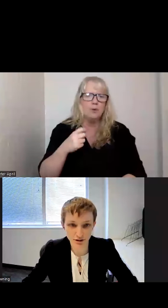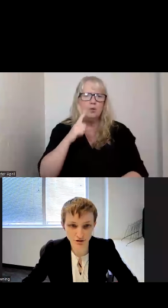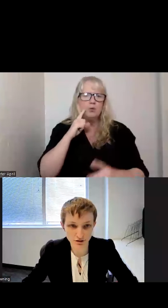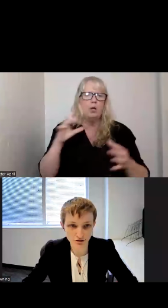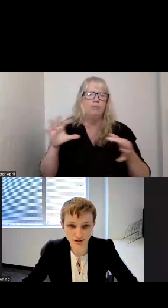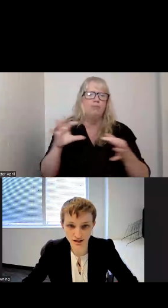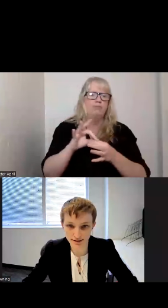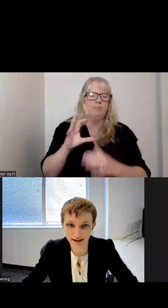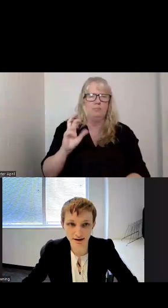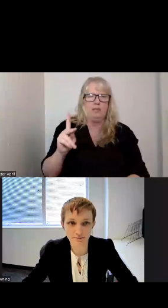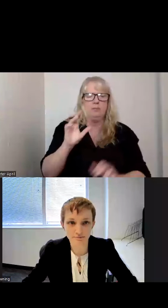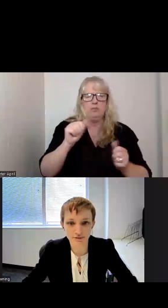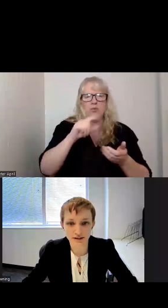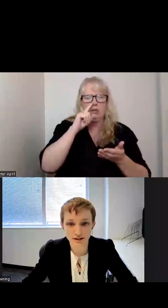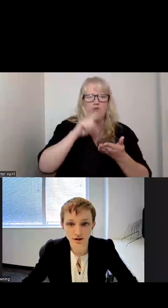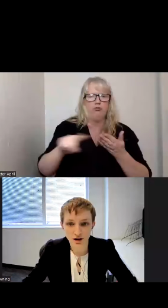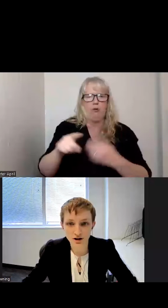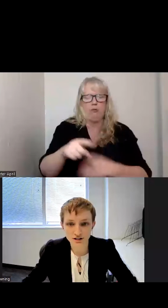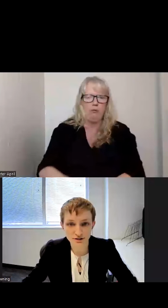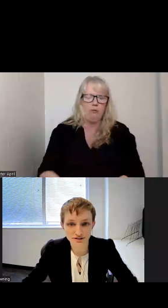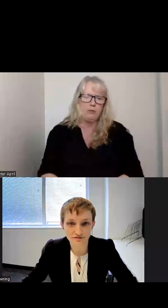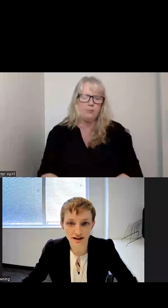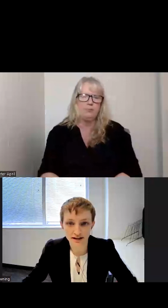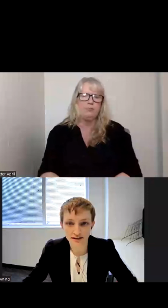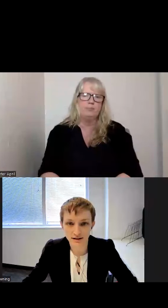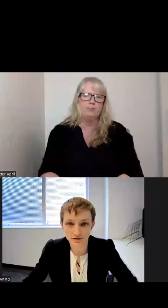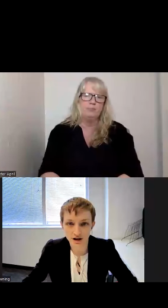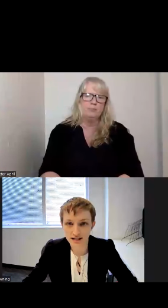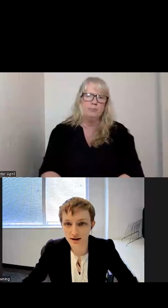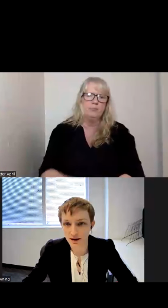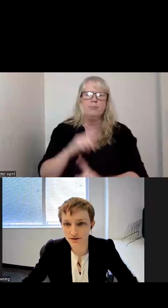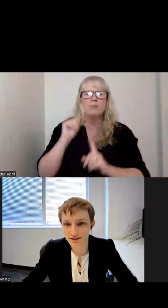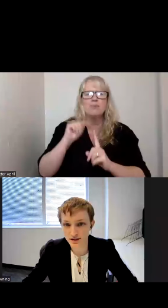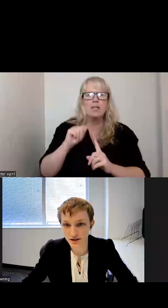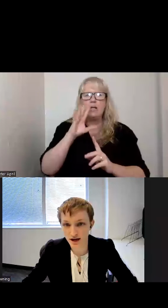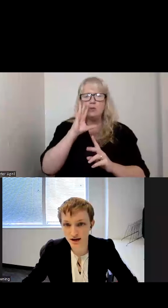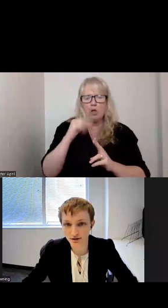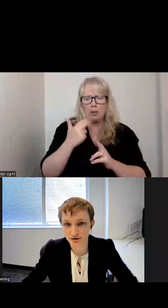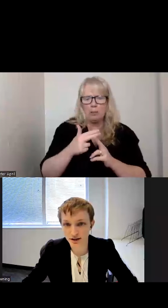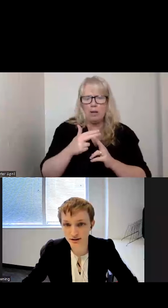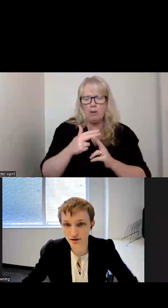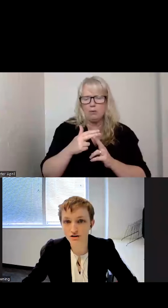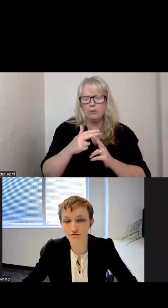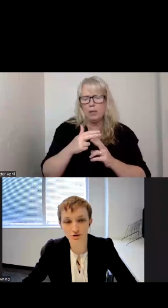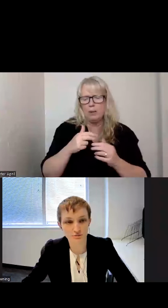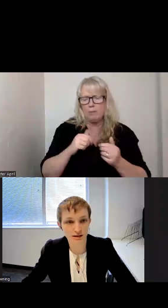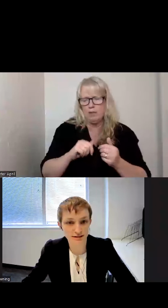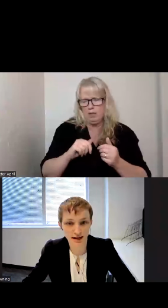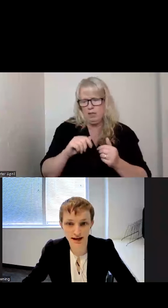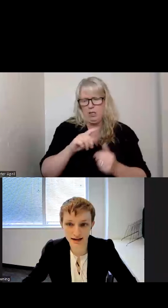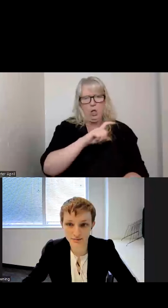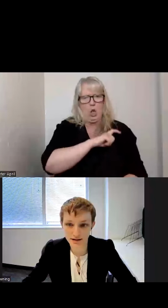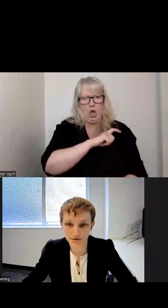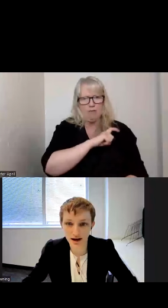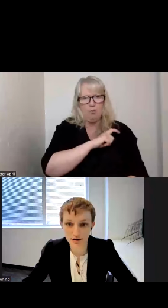I WOULD ENCOURAGE YOU TO CHECK THAT OUT. ALSO TALKING ABOUT LAW ENFORCEMENT AND MENTAL